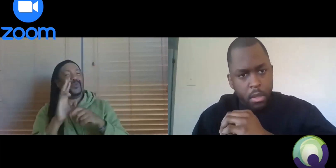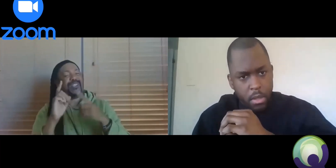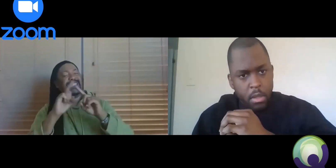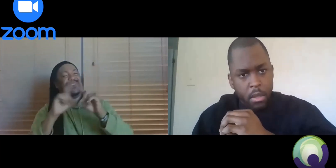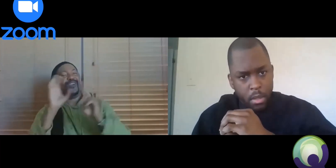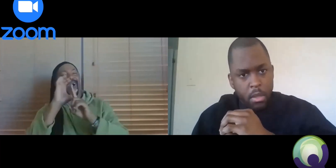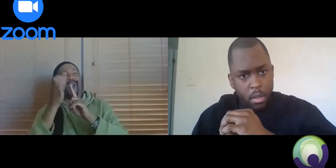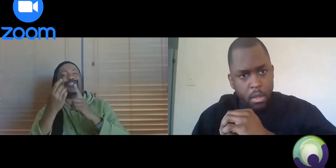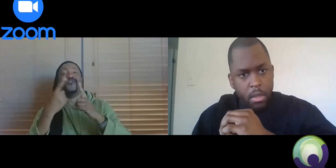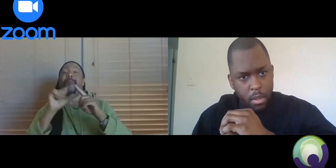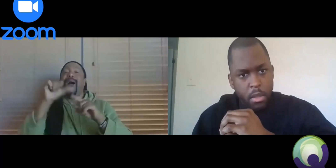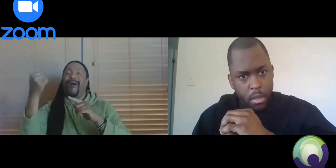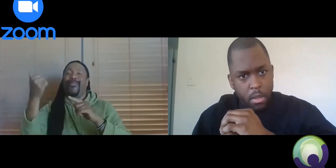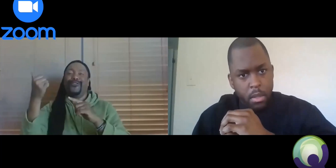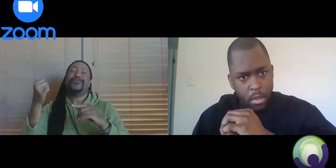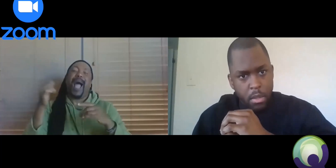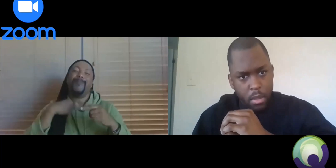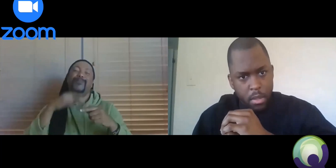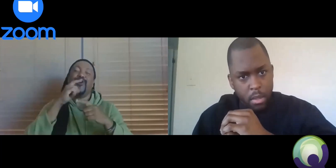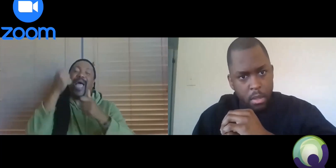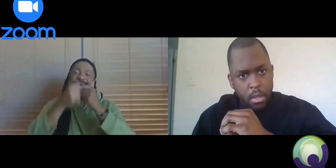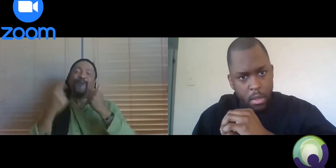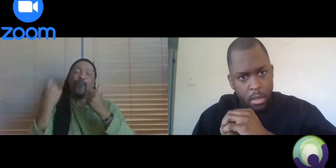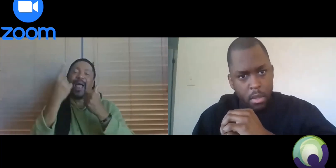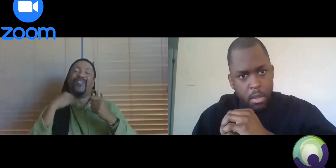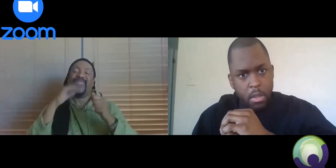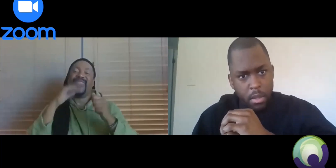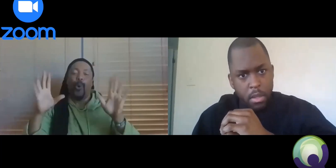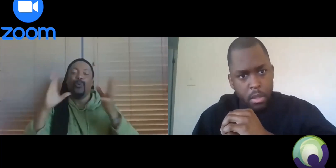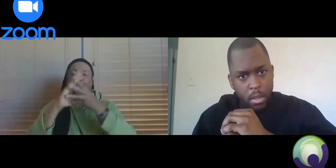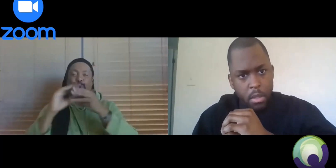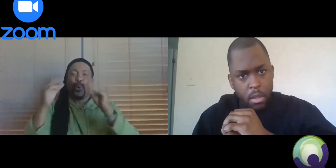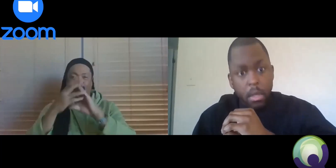they can get use to a different culture from others. I’m sure everyone has their stories.